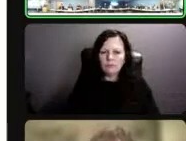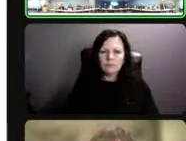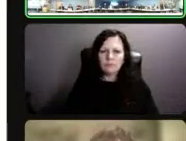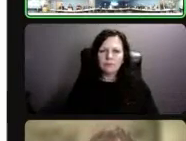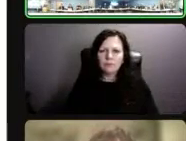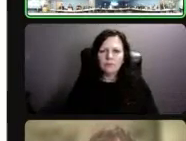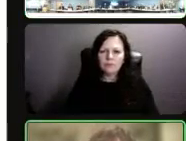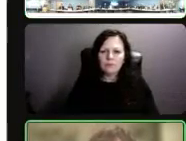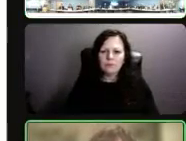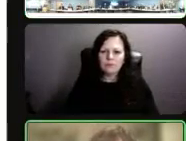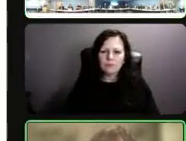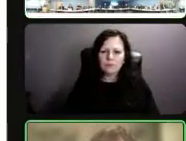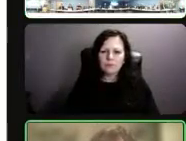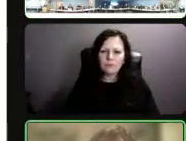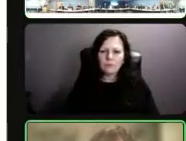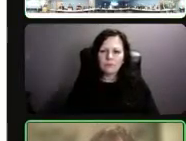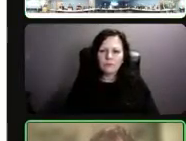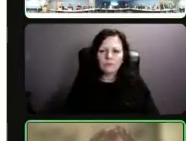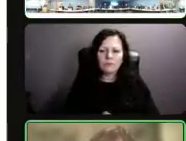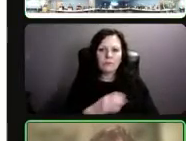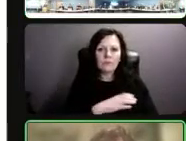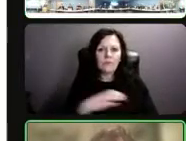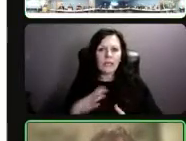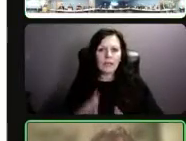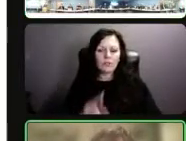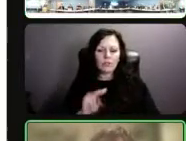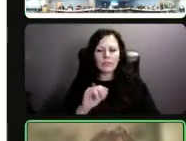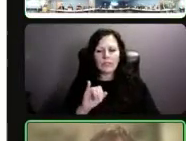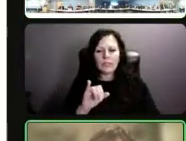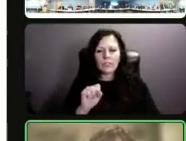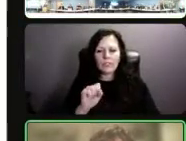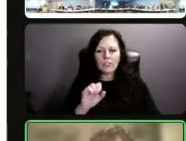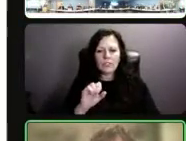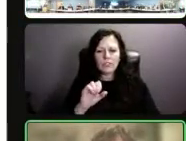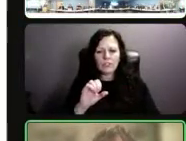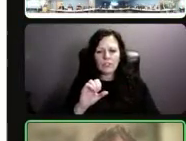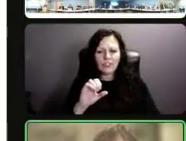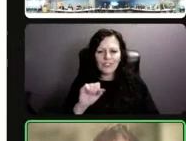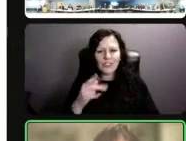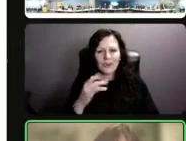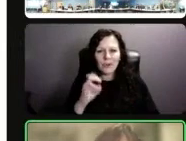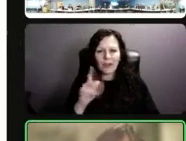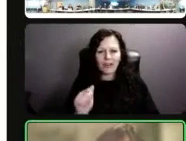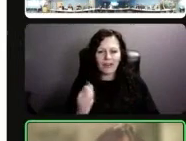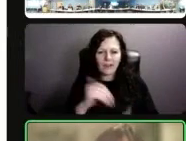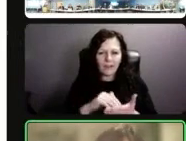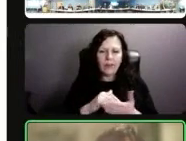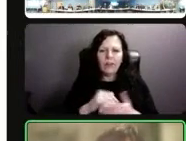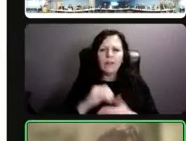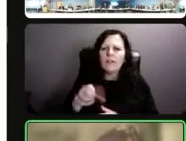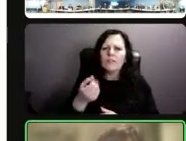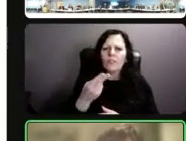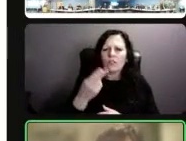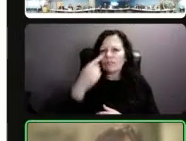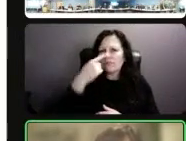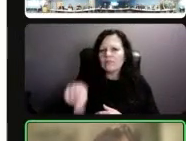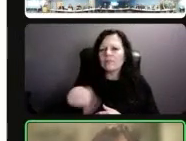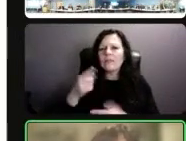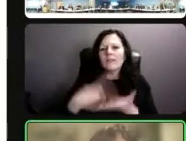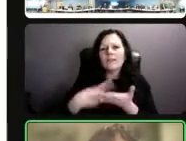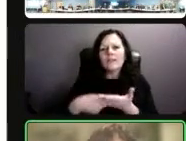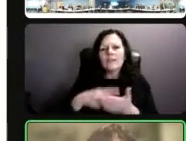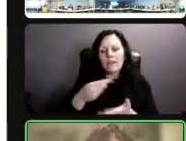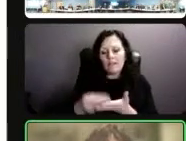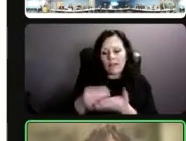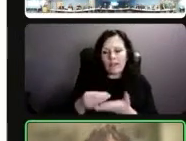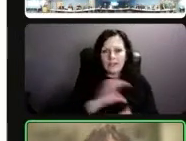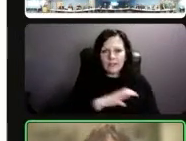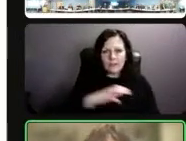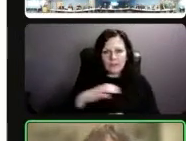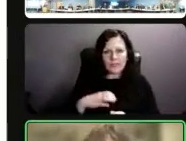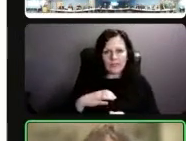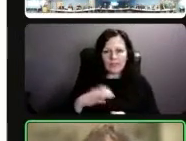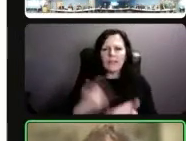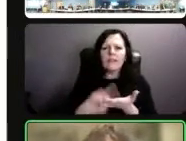EXEMPLARY SHELLING ZONE THIS